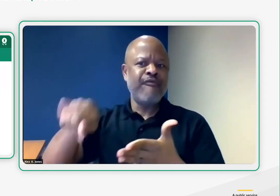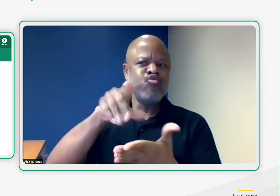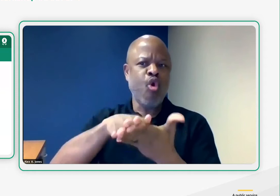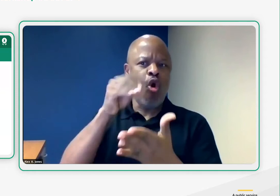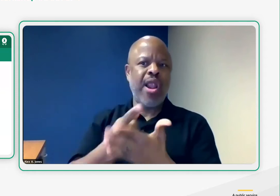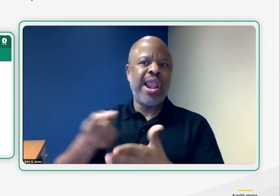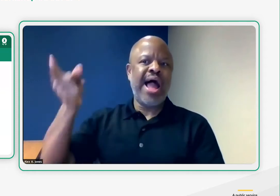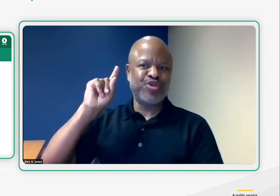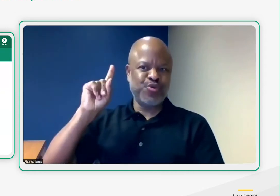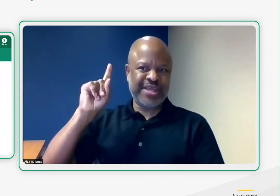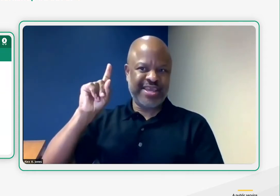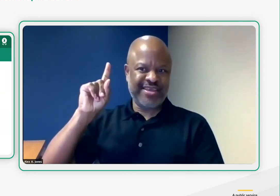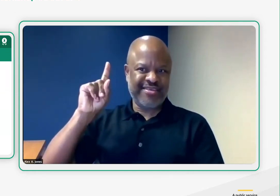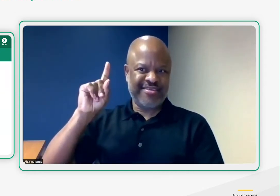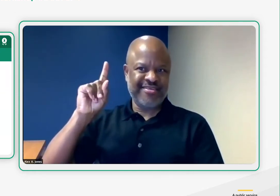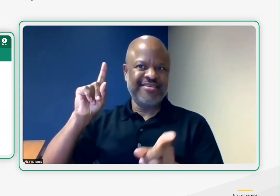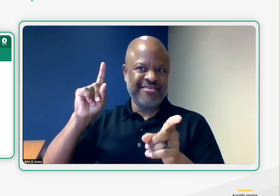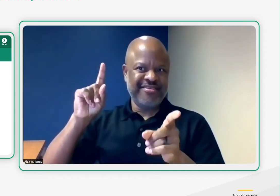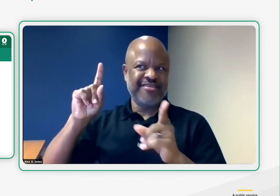learned, last week and up to this point.